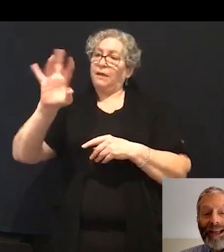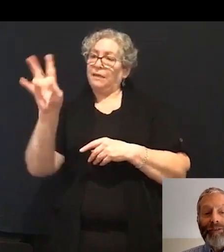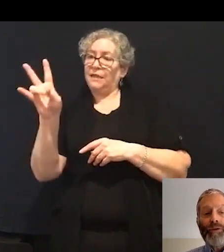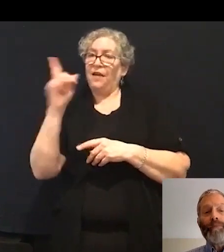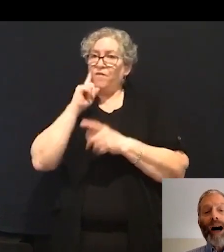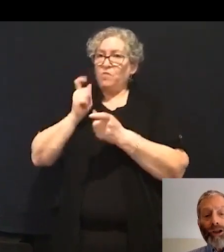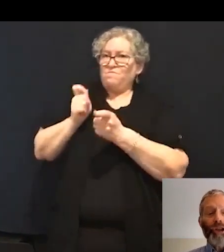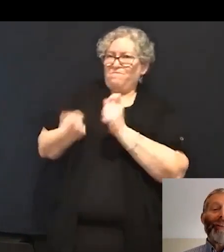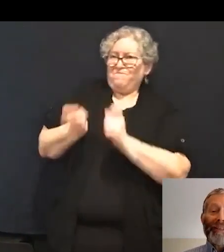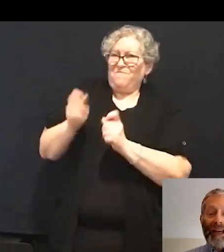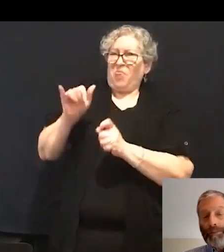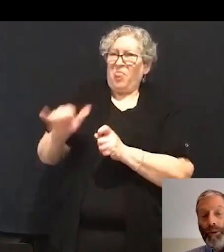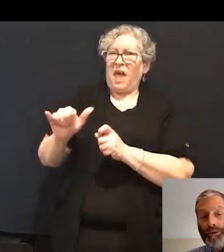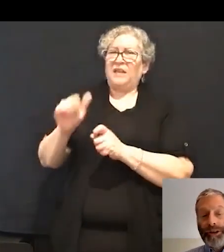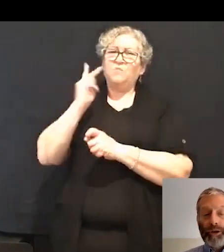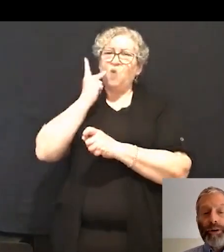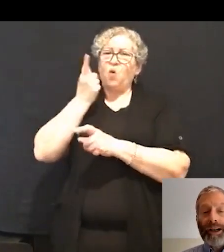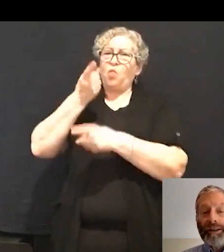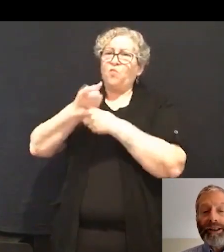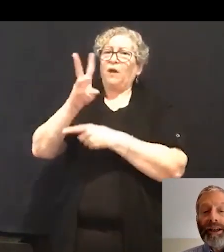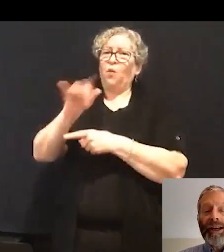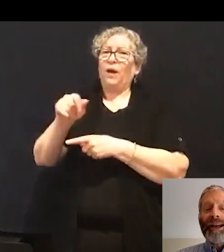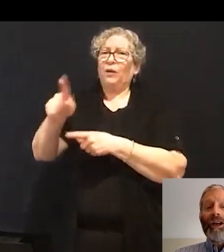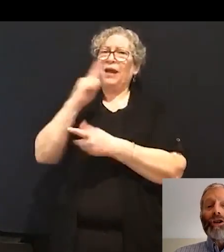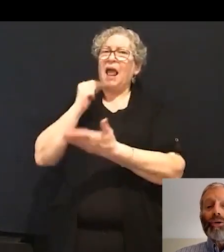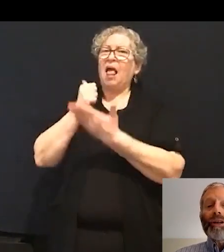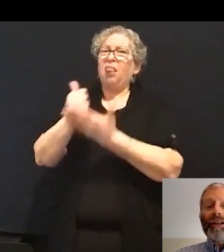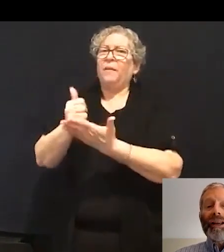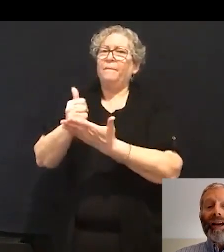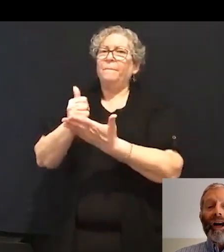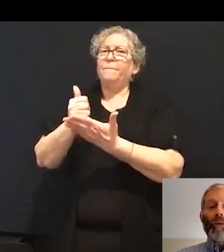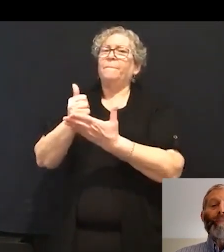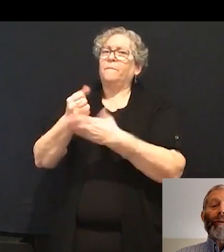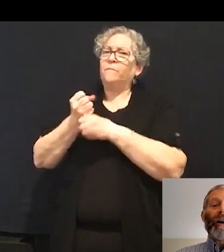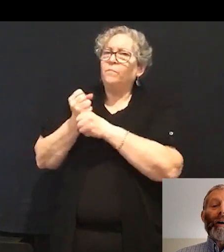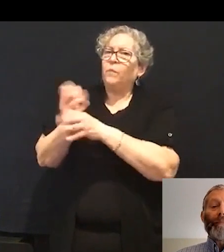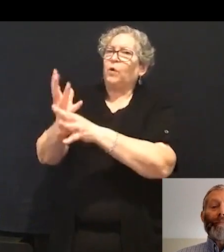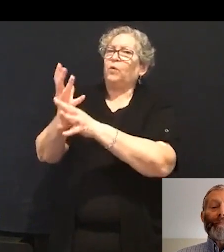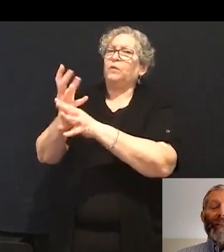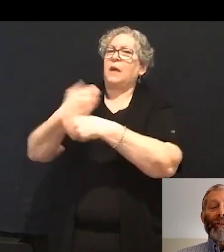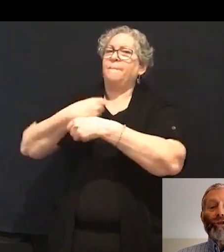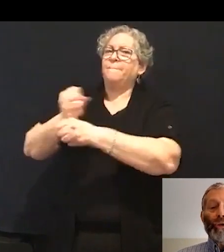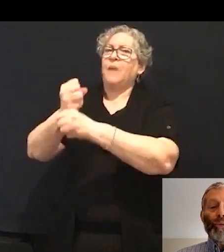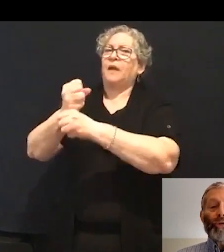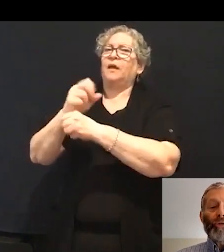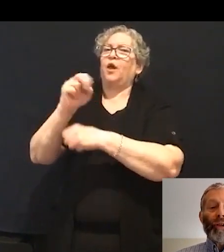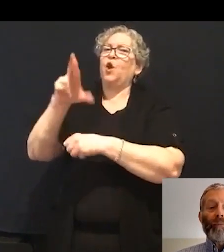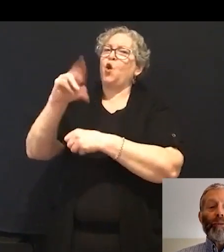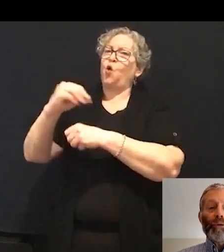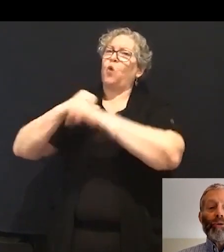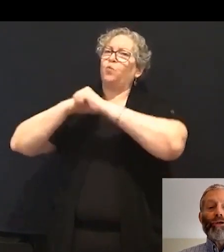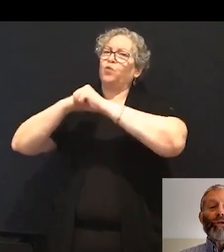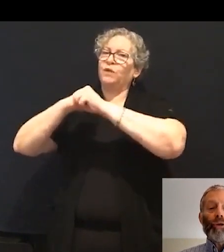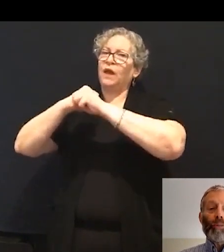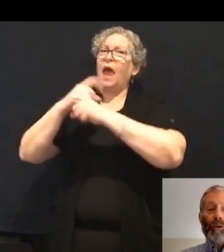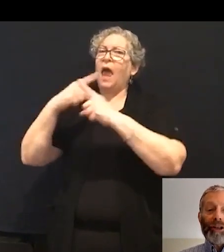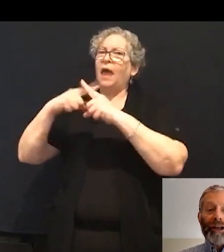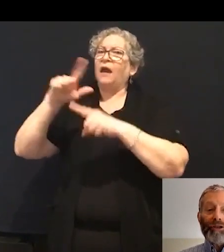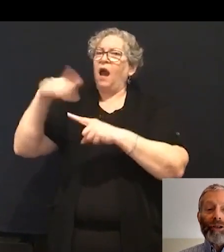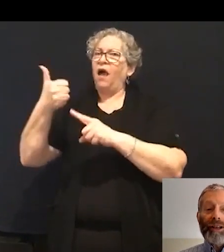And if you modulate that protein correctly, you can help induce and produce neuroprotection